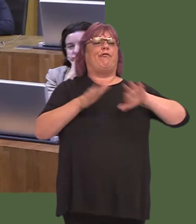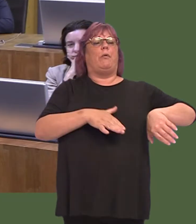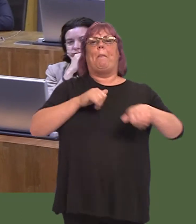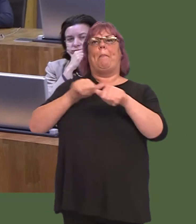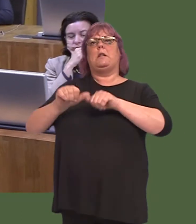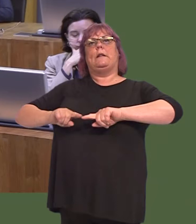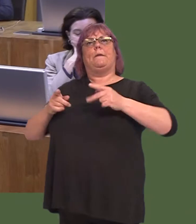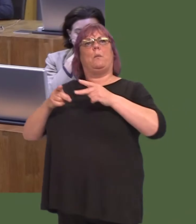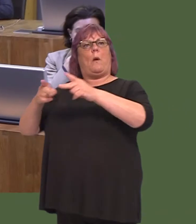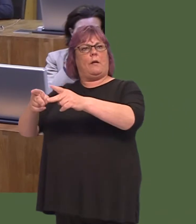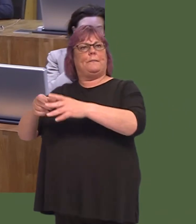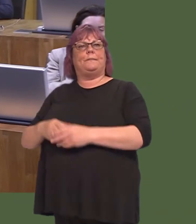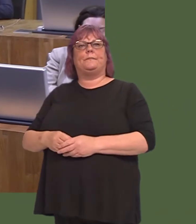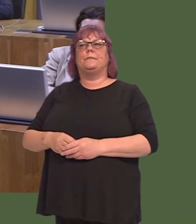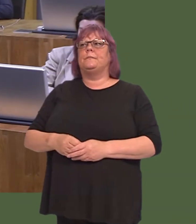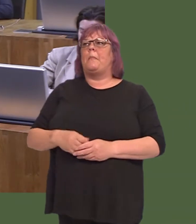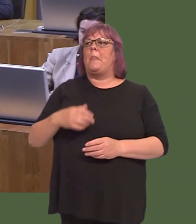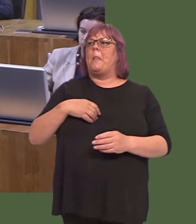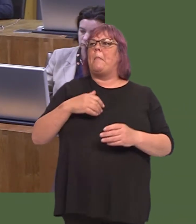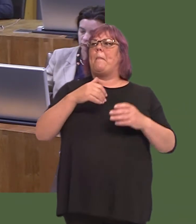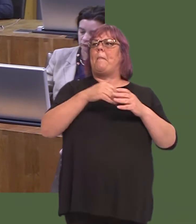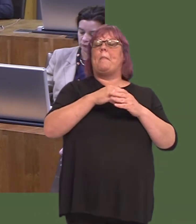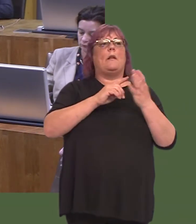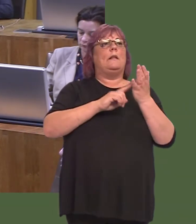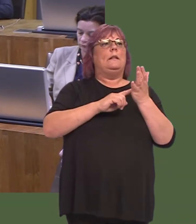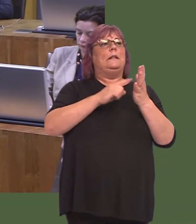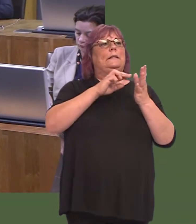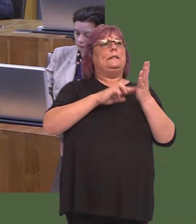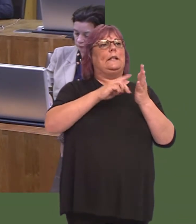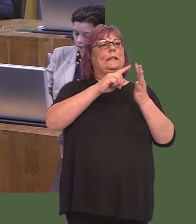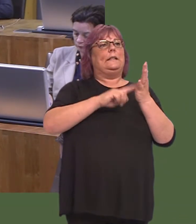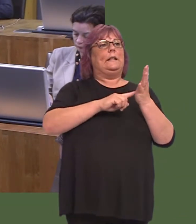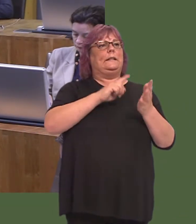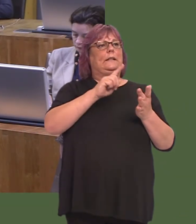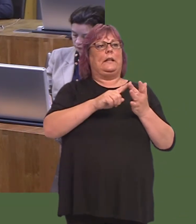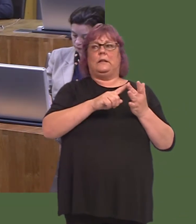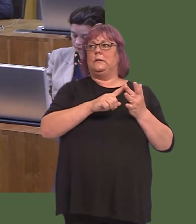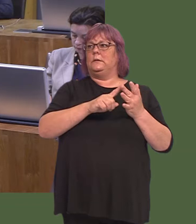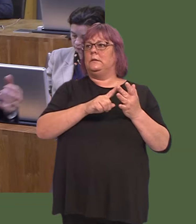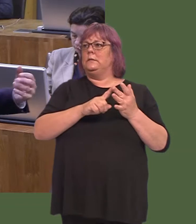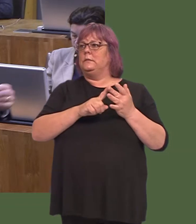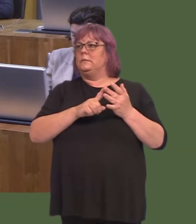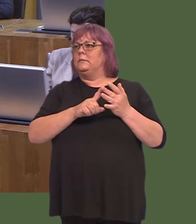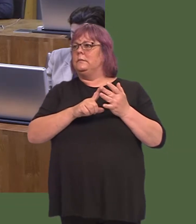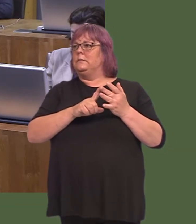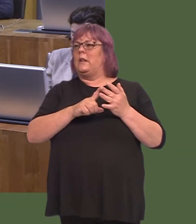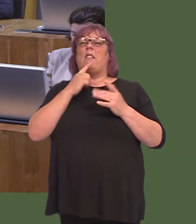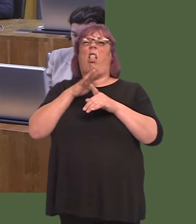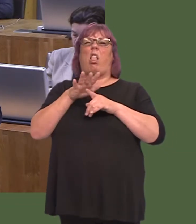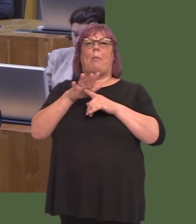We are looking, of courseóthe Member for Llanelli has offered his strong support for that, I'm glad he considers he is a part of the younger generation, but I'll not comment